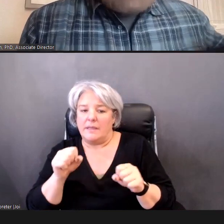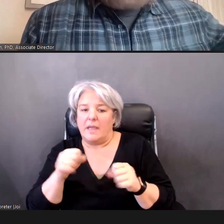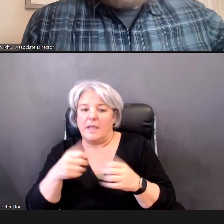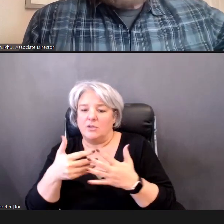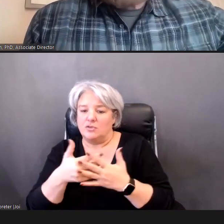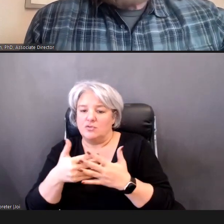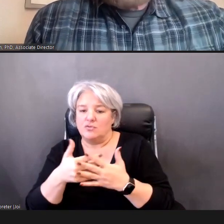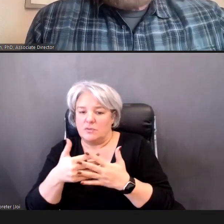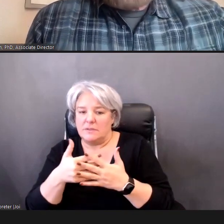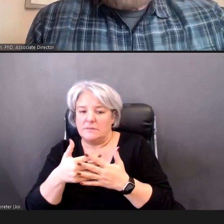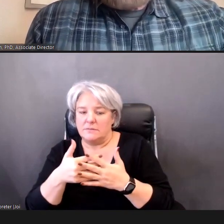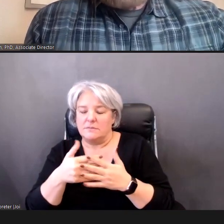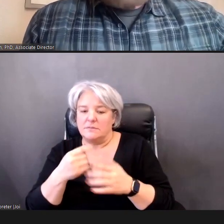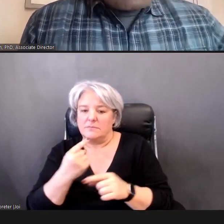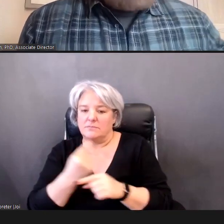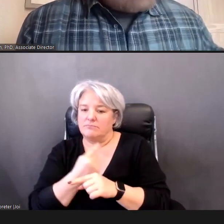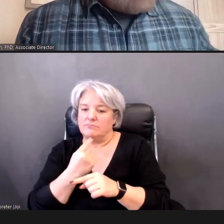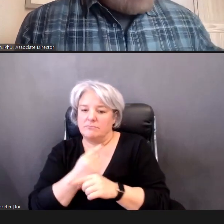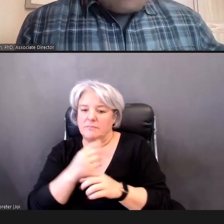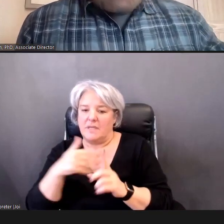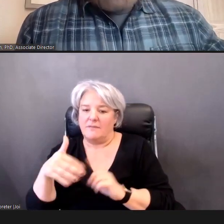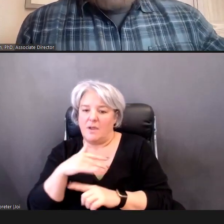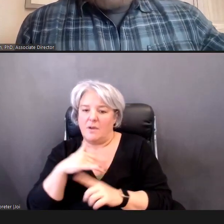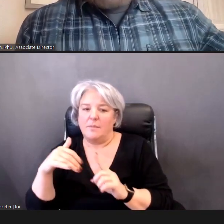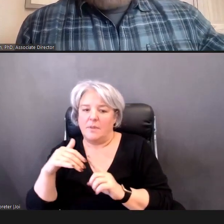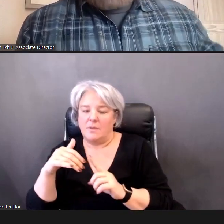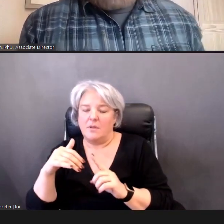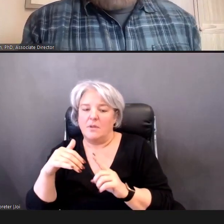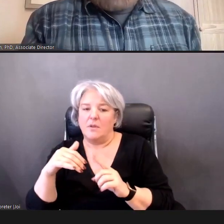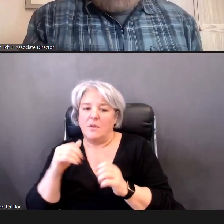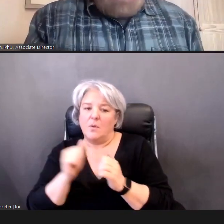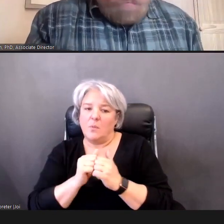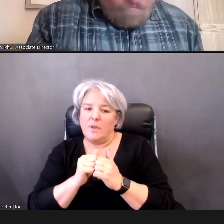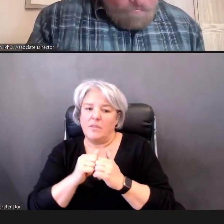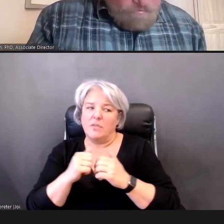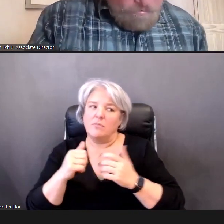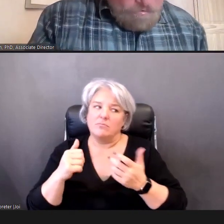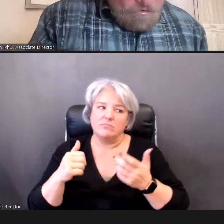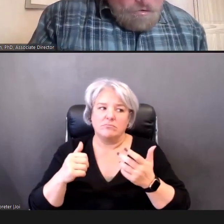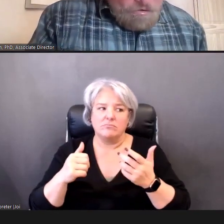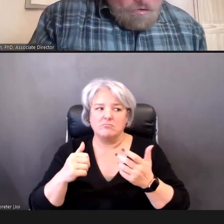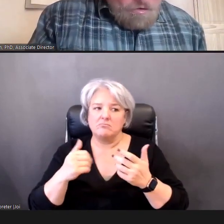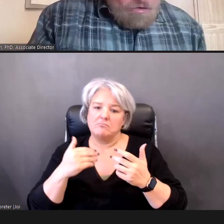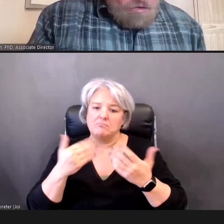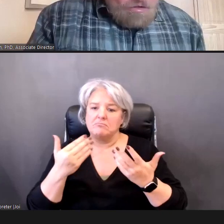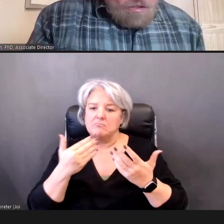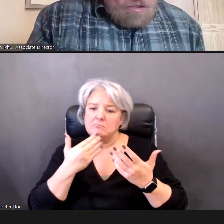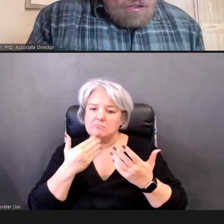environments with a relatively um you